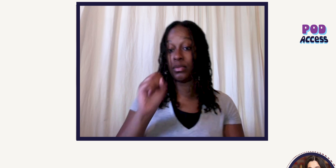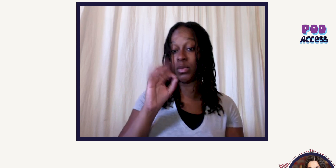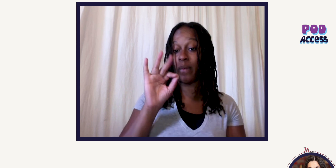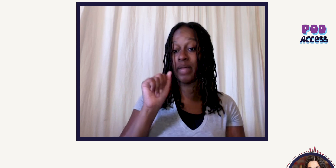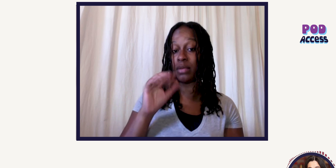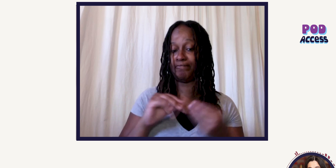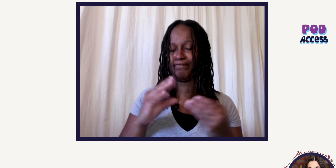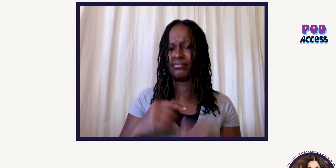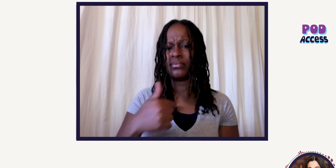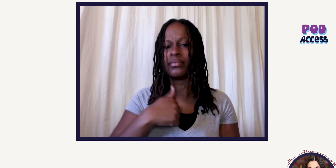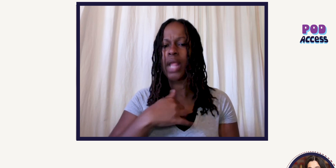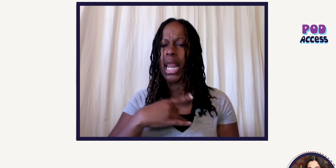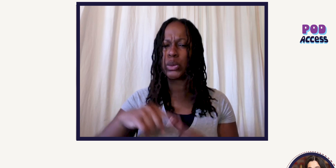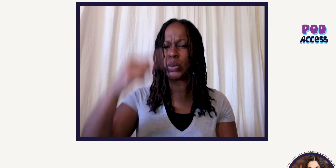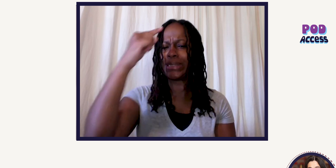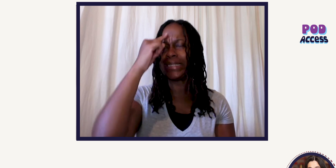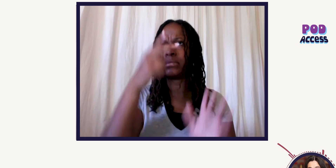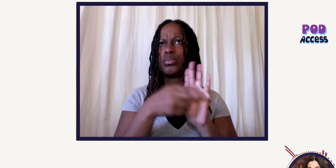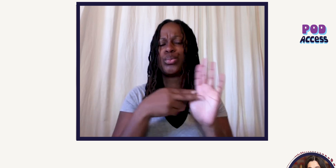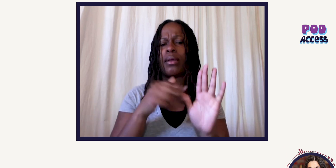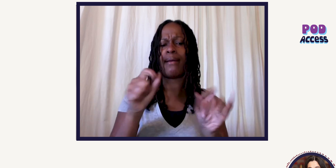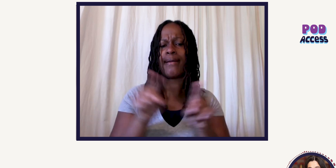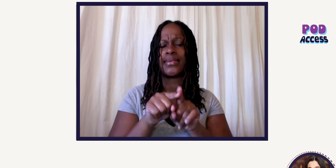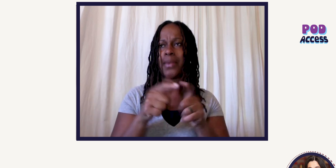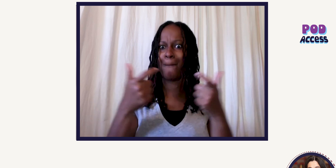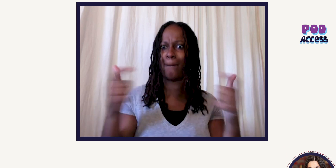I like to think of branding as a big lighthouse.